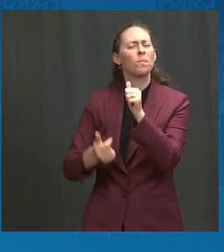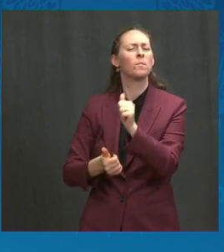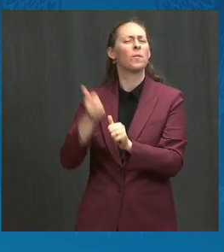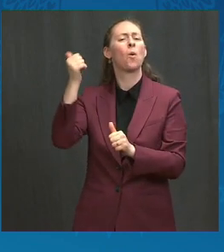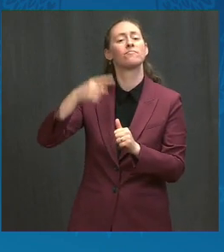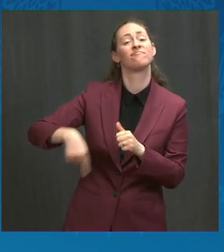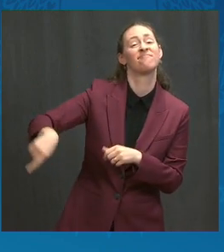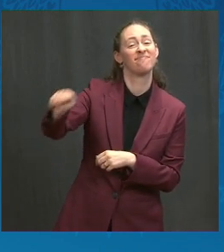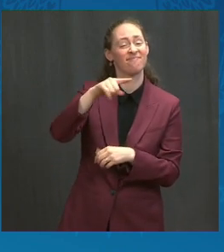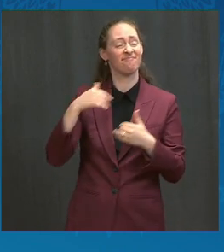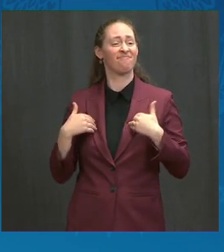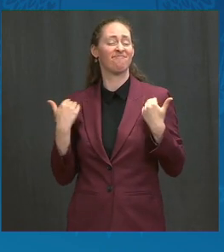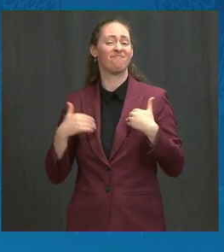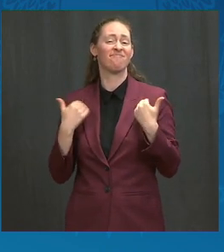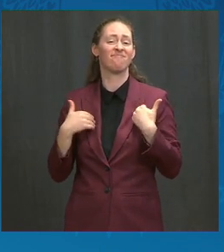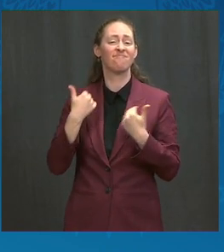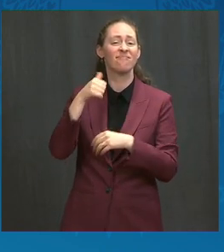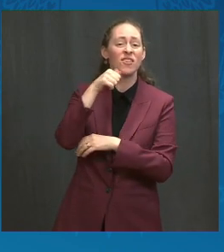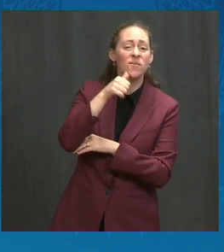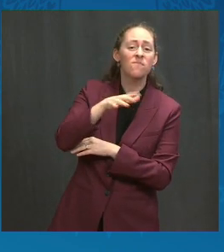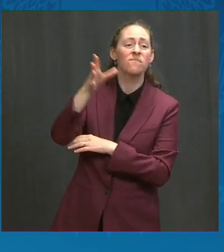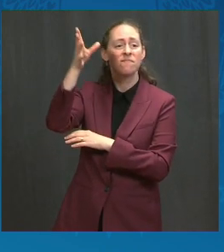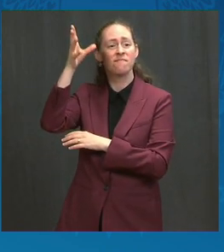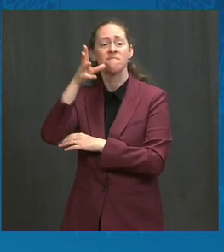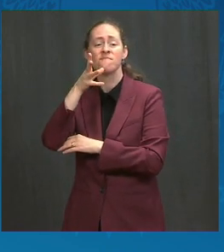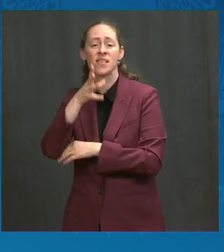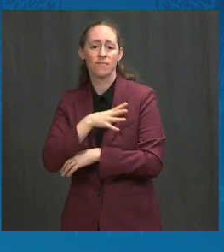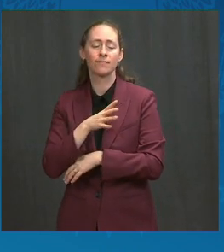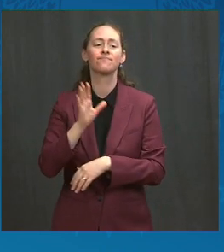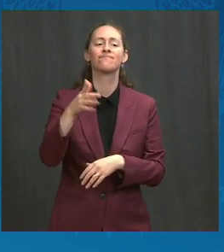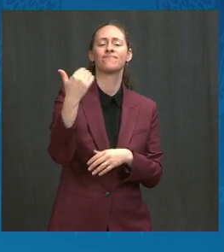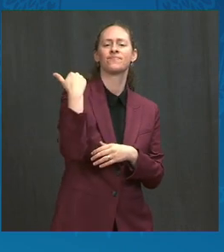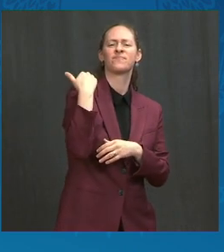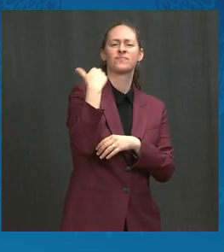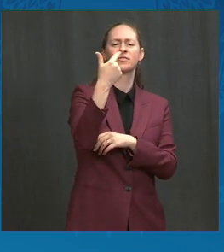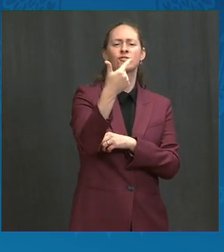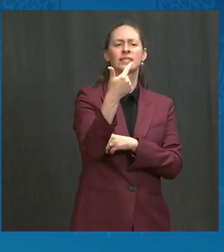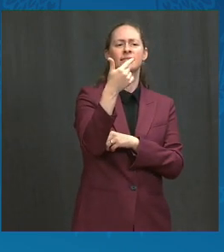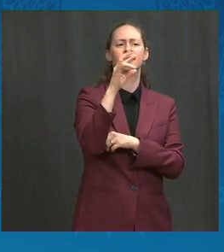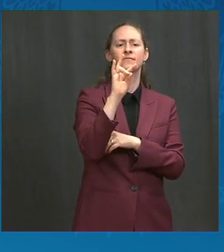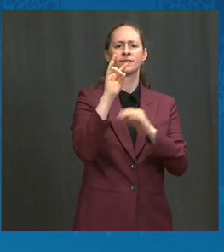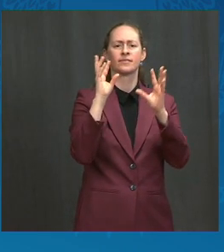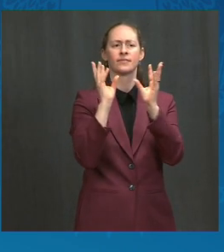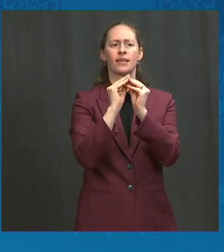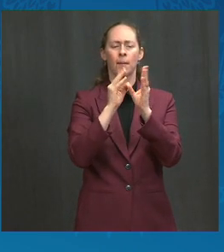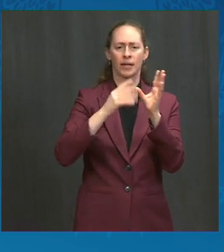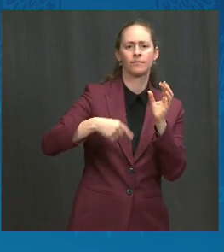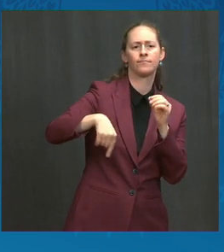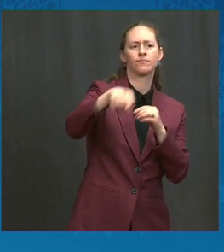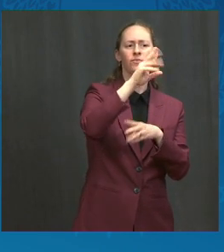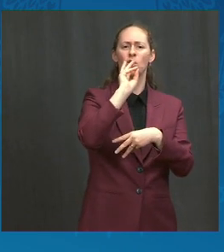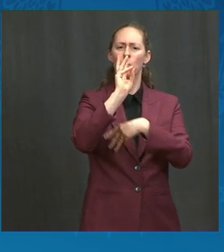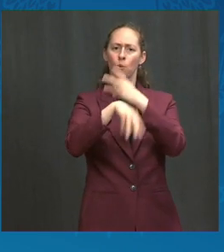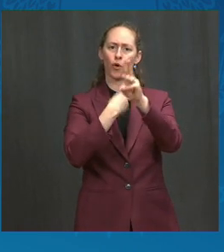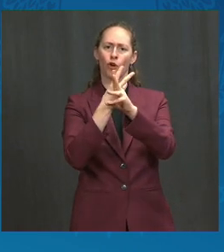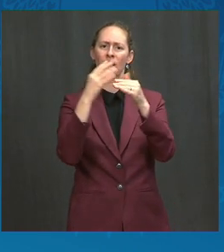At the G7 Summit, just weeks ago, world leaders pledged to unite against the threat of autocracy.